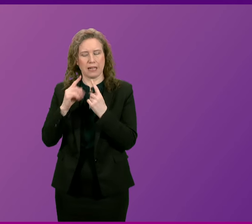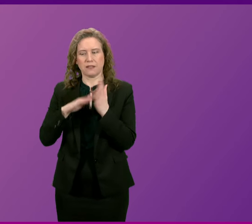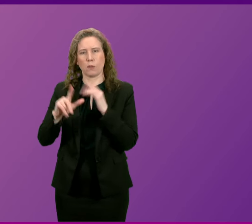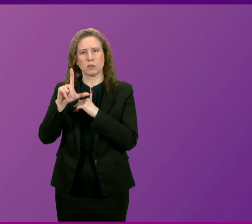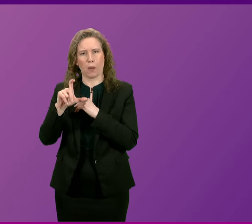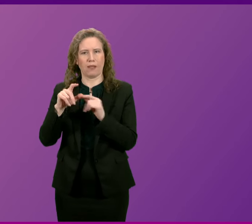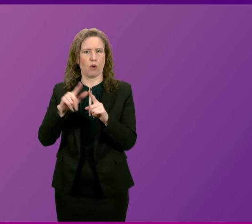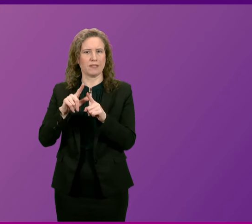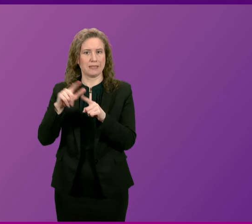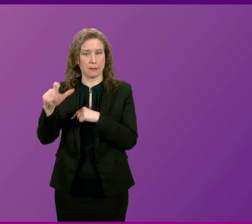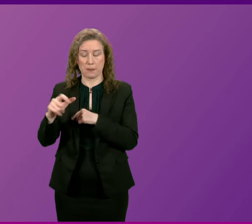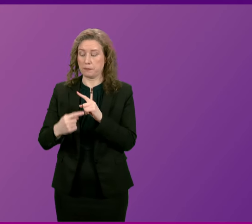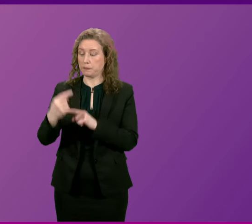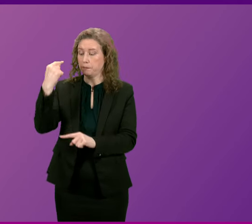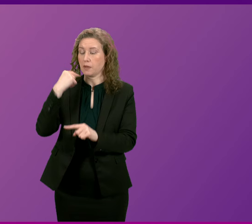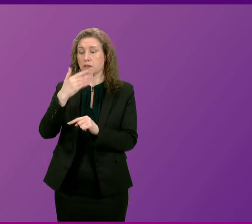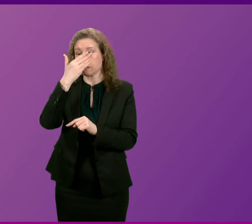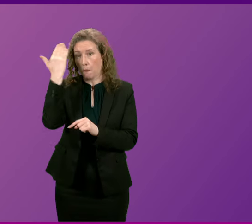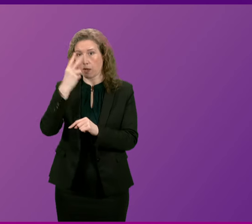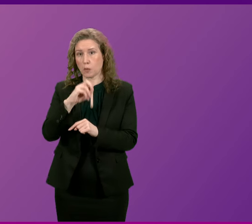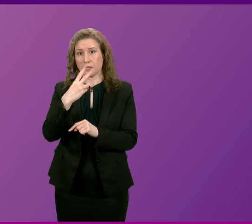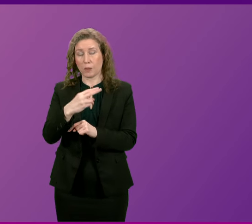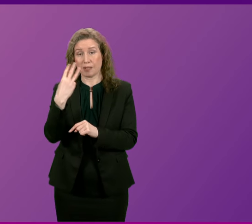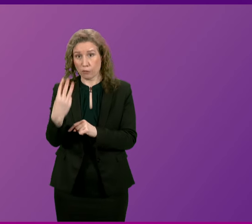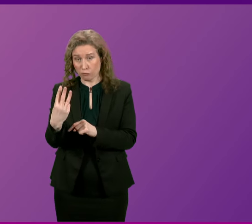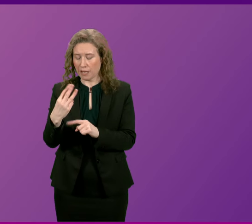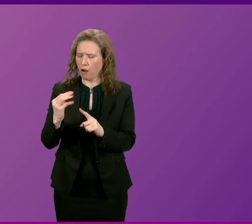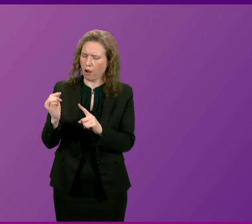In the summer of 2023, we had the highest-ever number of passes at